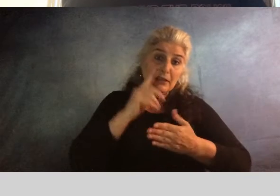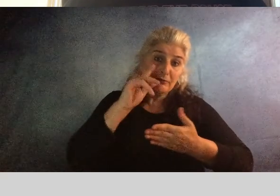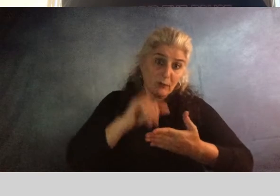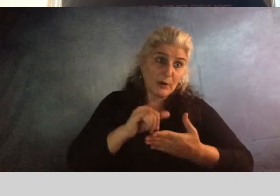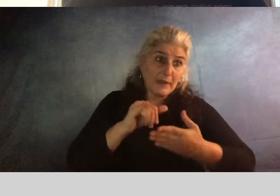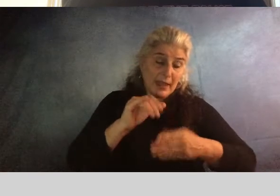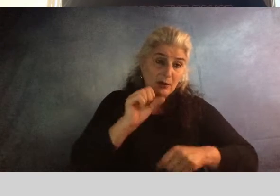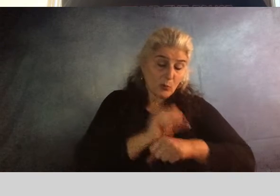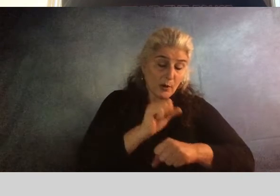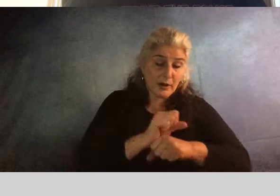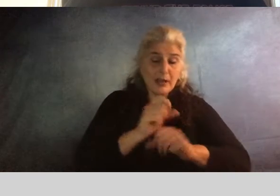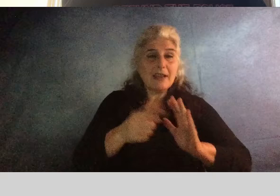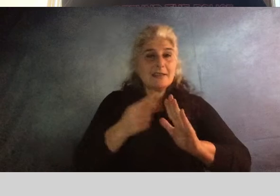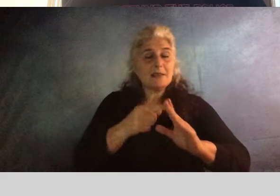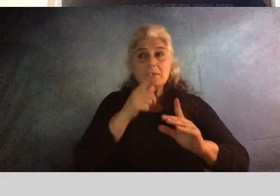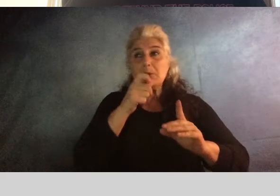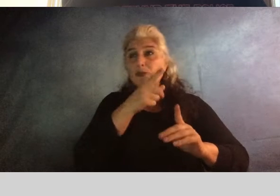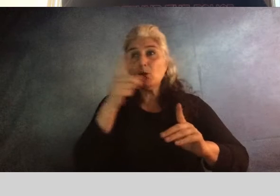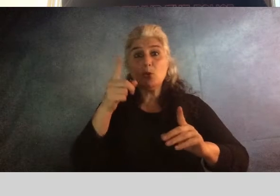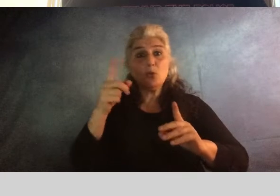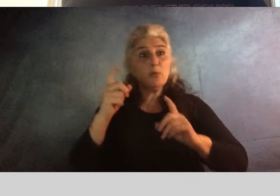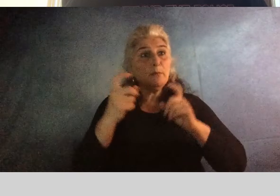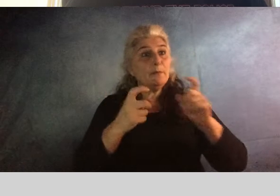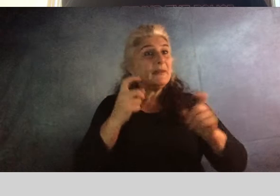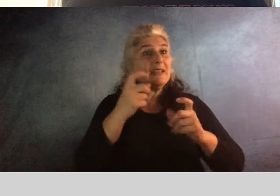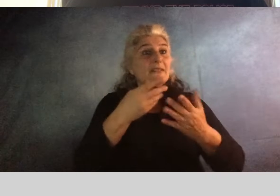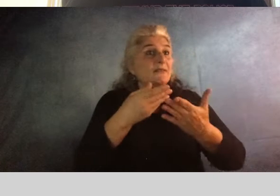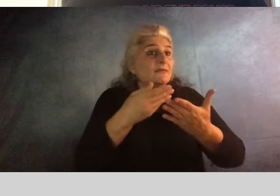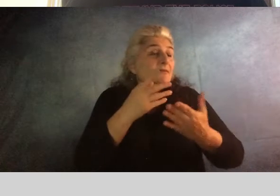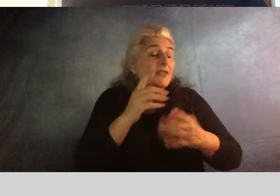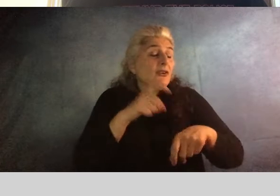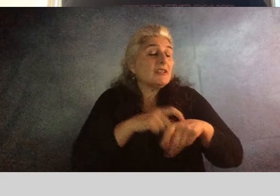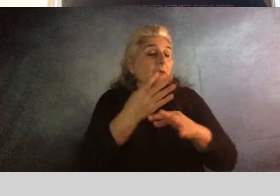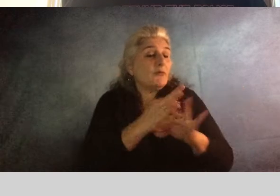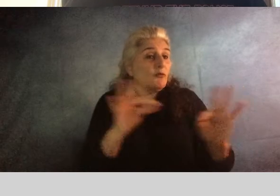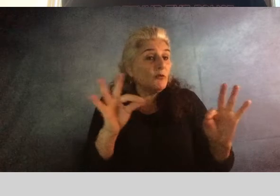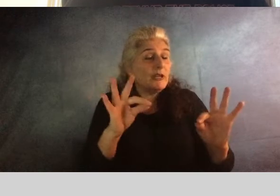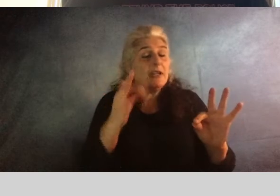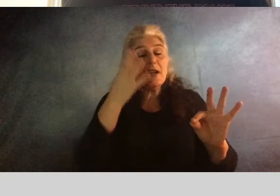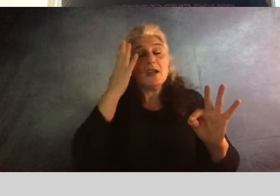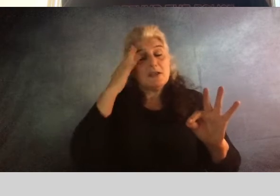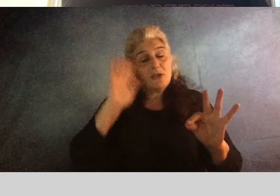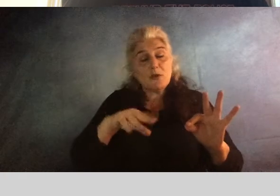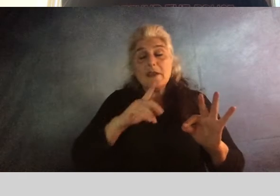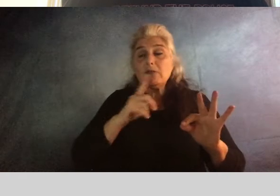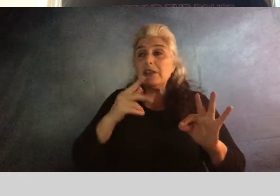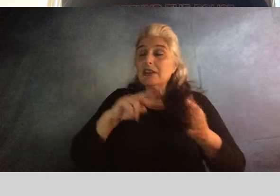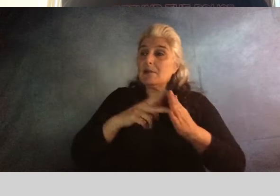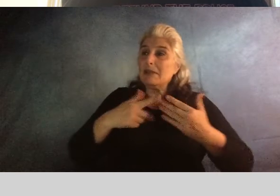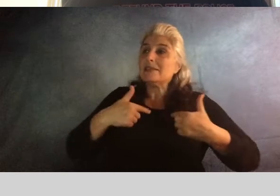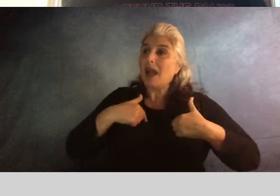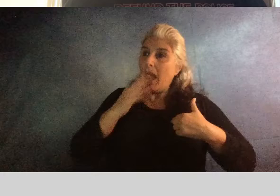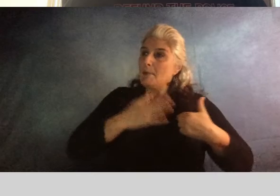Sometimes these paid contributors work at big tech companies and develop PyPI as a condition of their full-time employment. Other times, these paid contributors are hired,